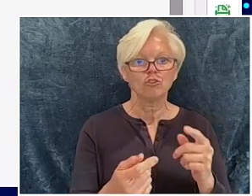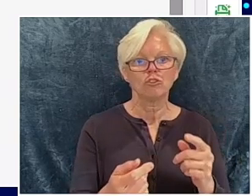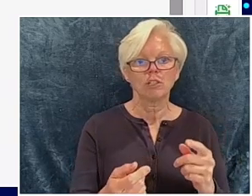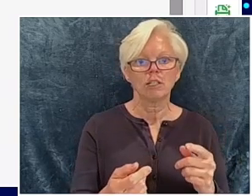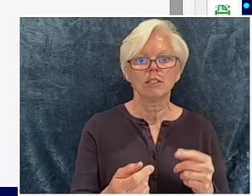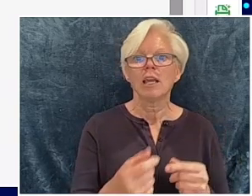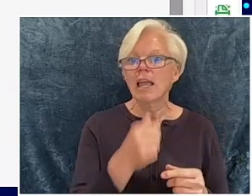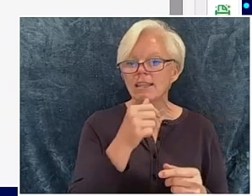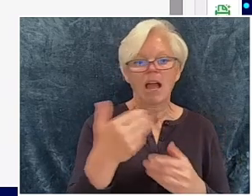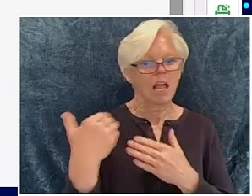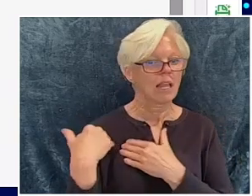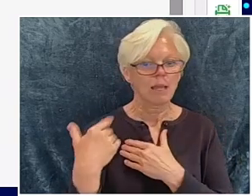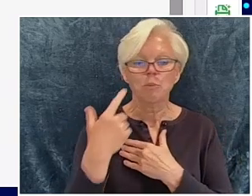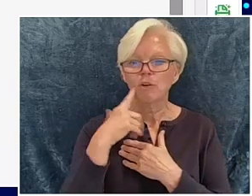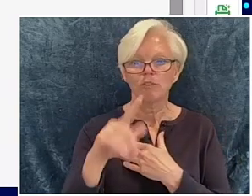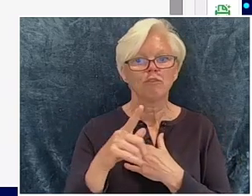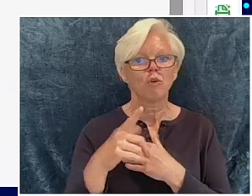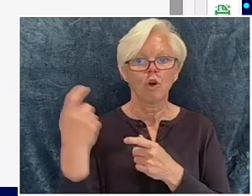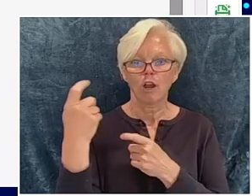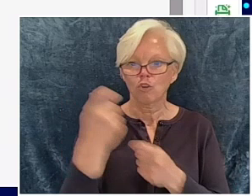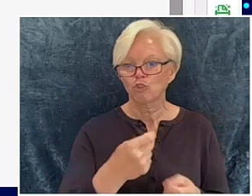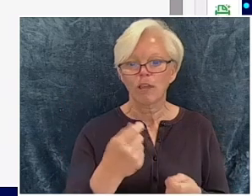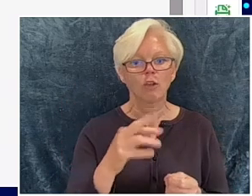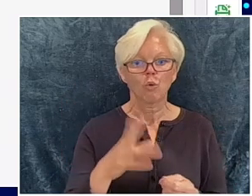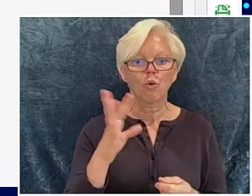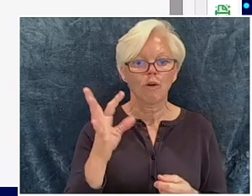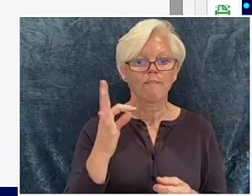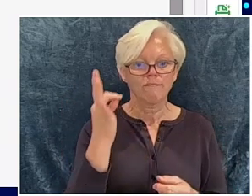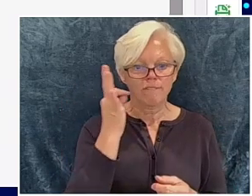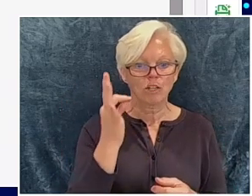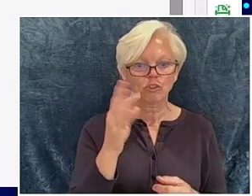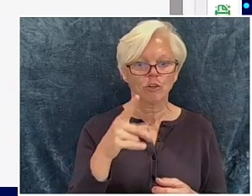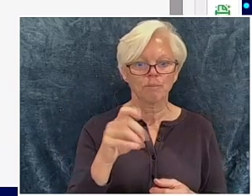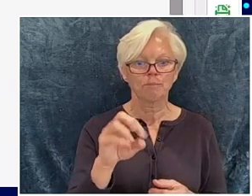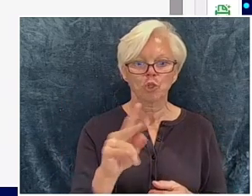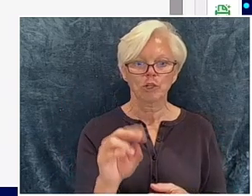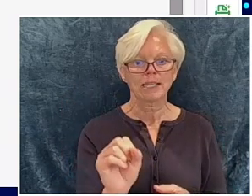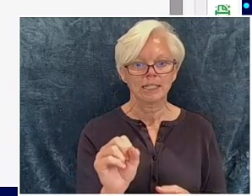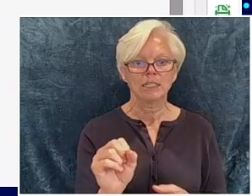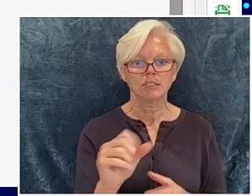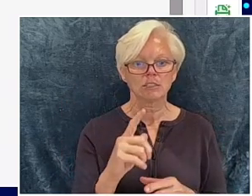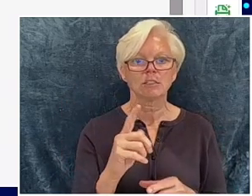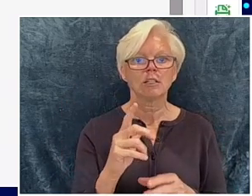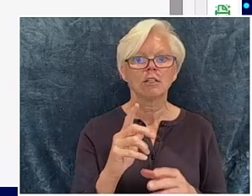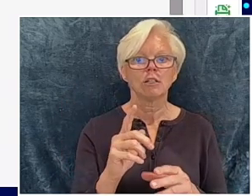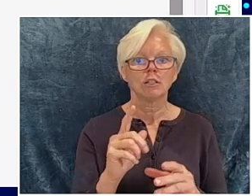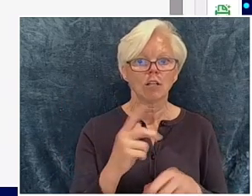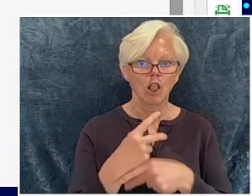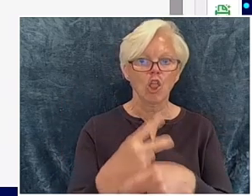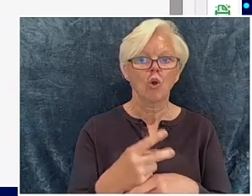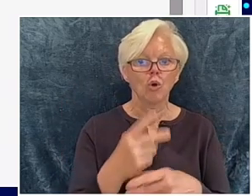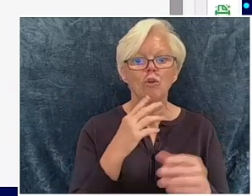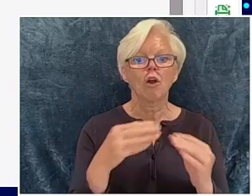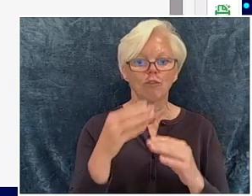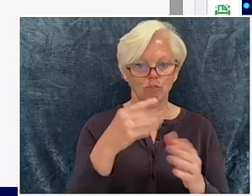grant or Federal Perkins loan overpayment for which the student has not made